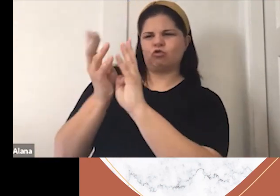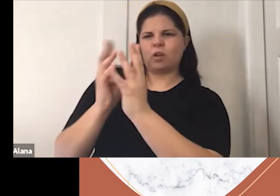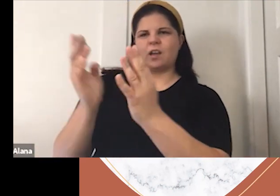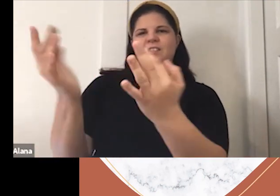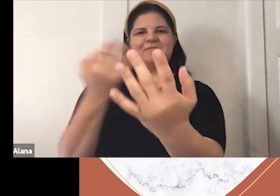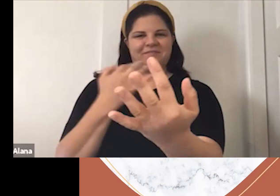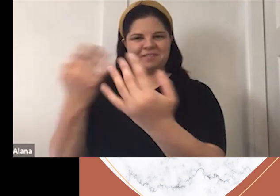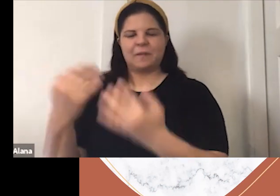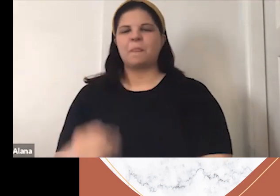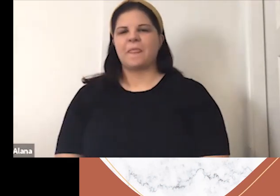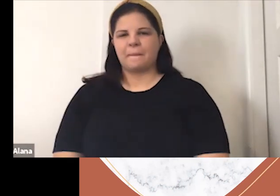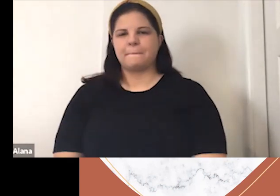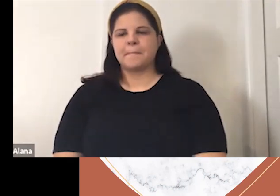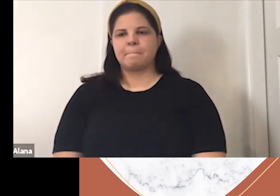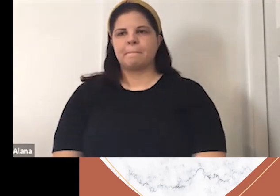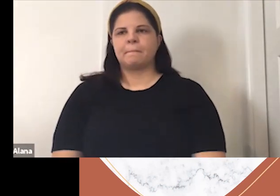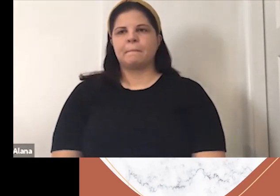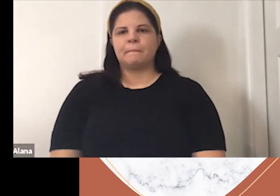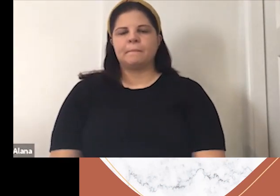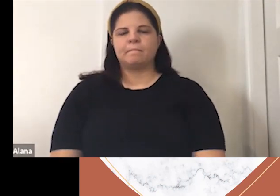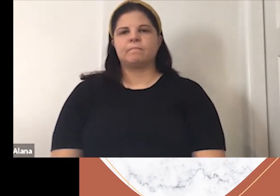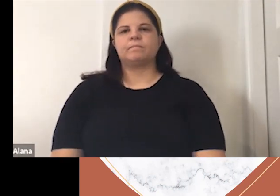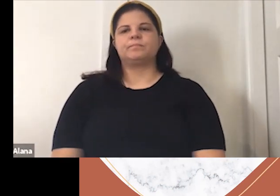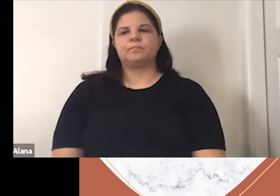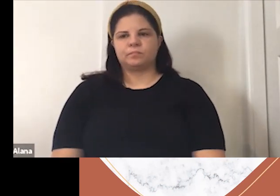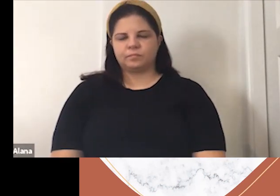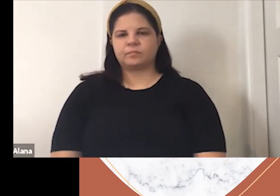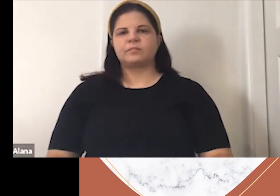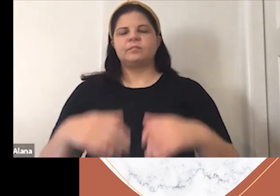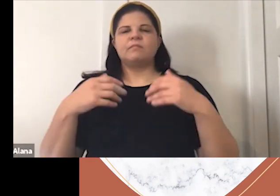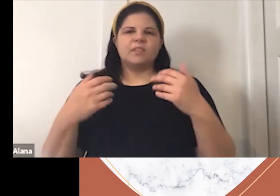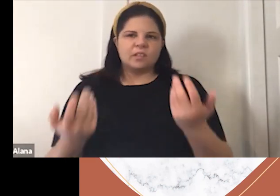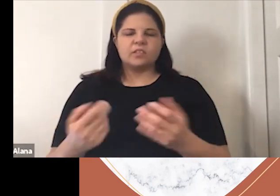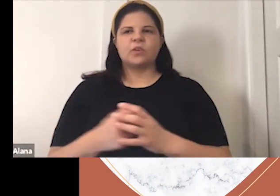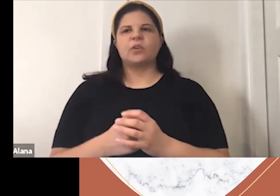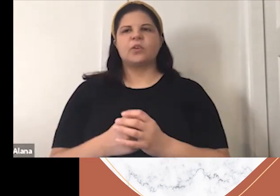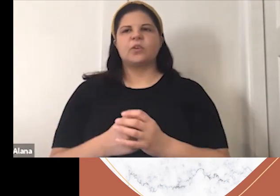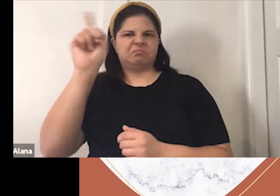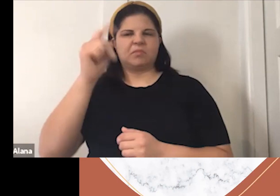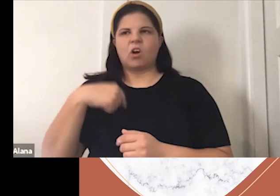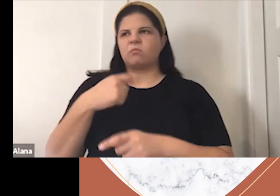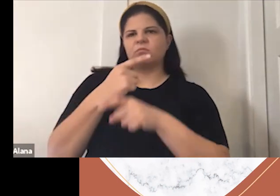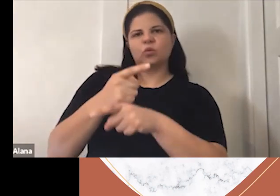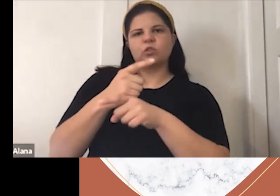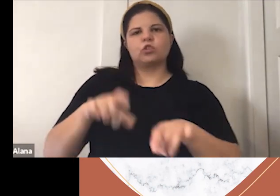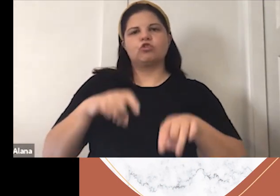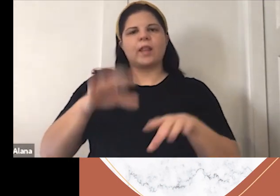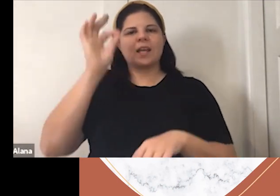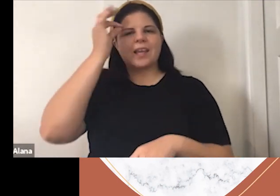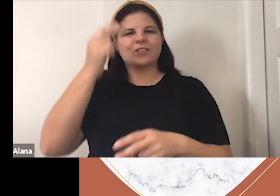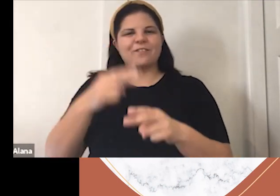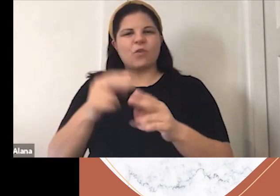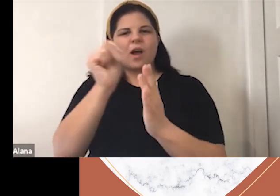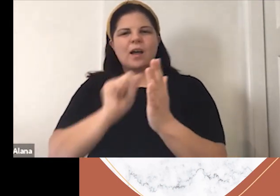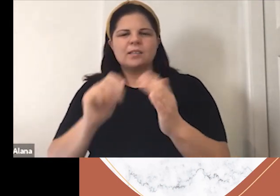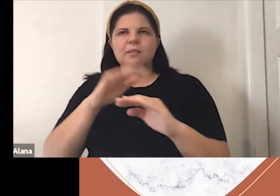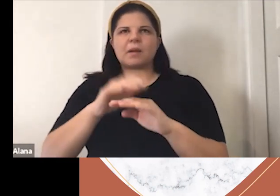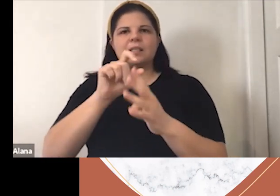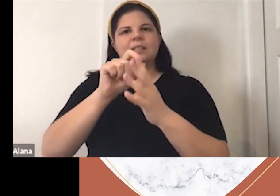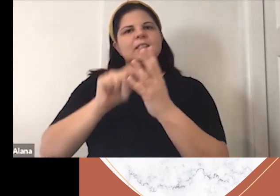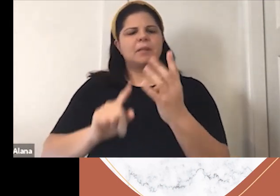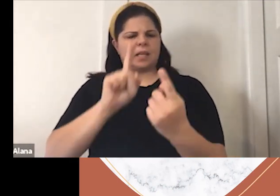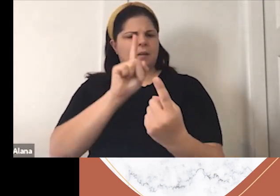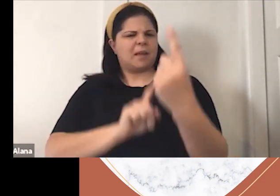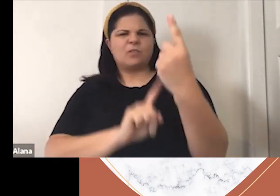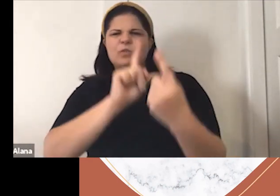So, today I'm talking with the Australia Council for the Arts about disability mentorship,